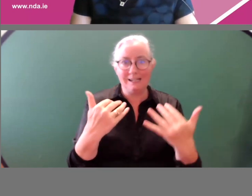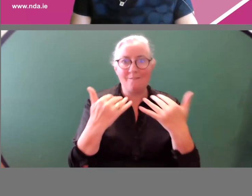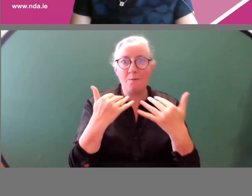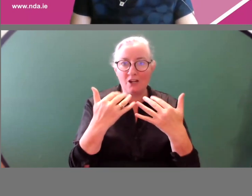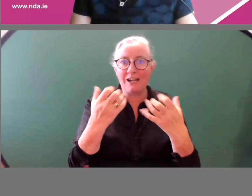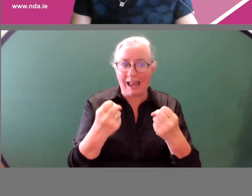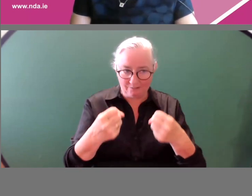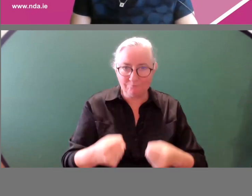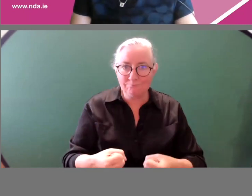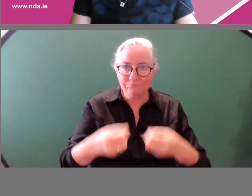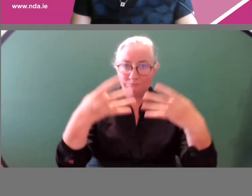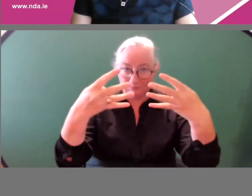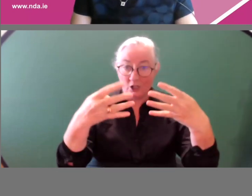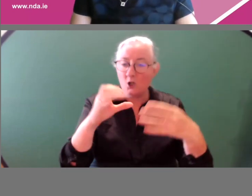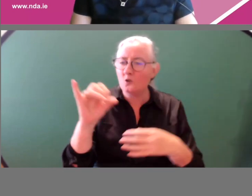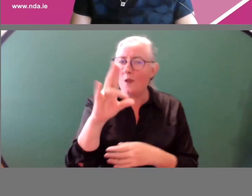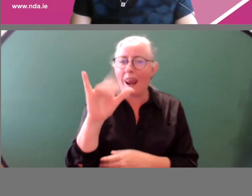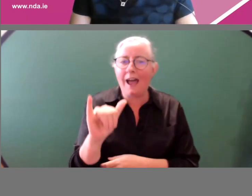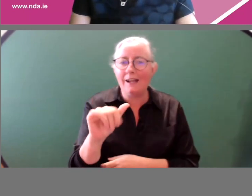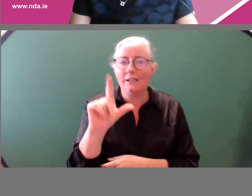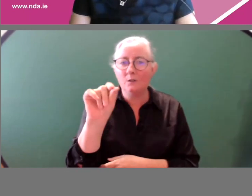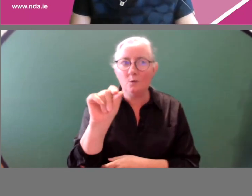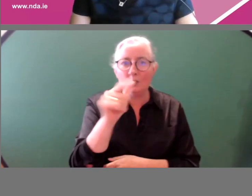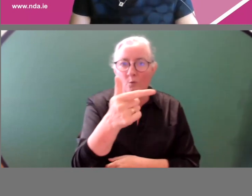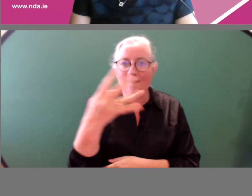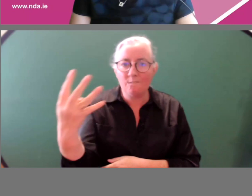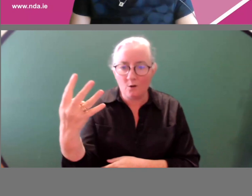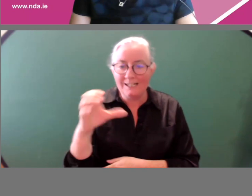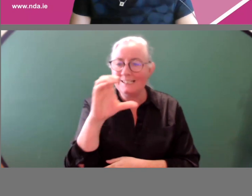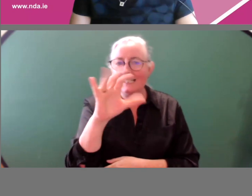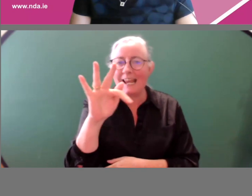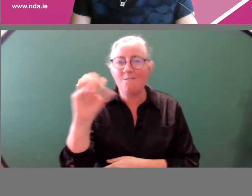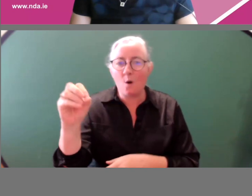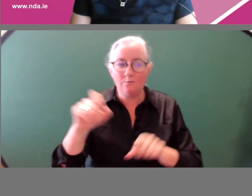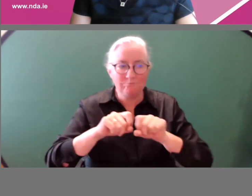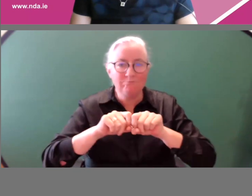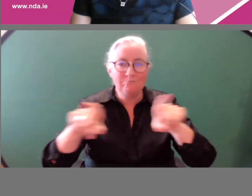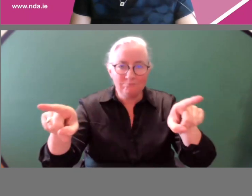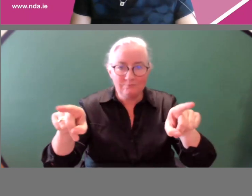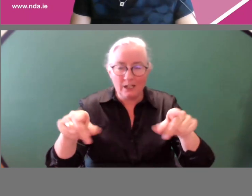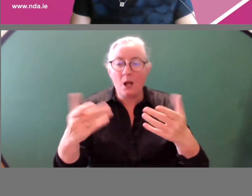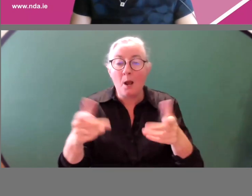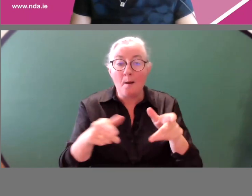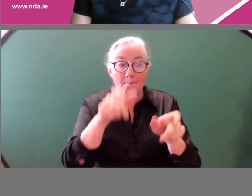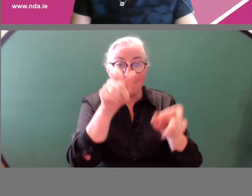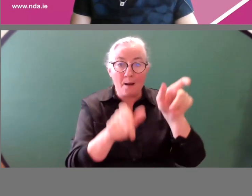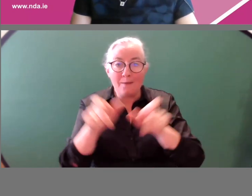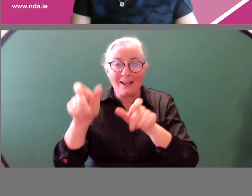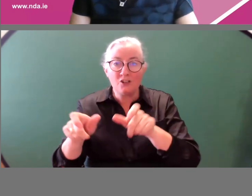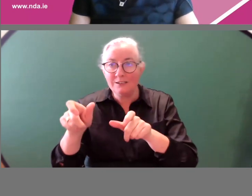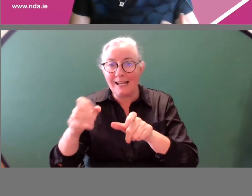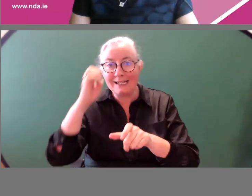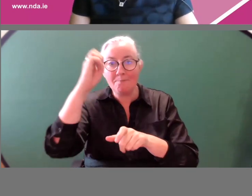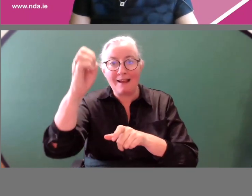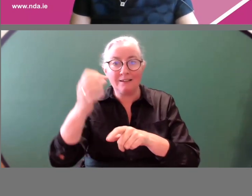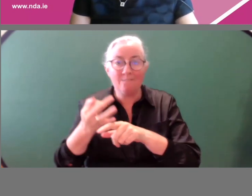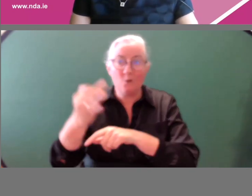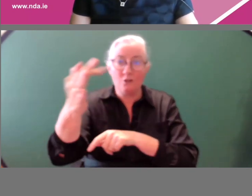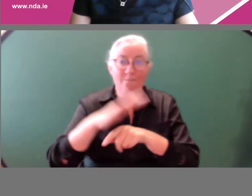in July of 2024 the CSO issued a set of population projections for Ireland. Three different scenarios